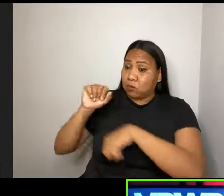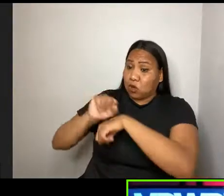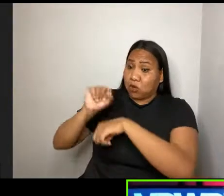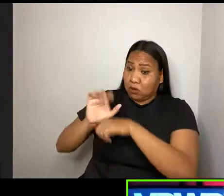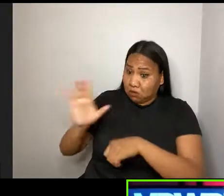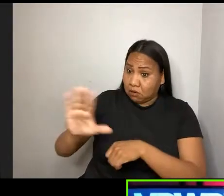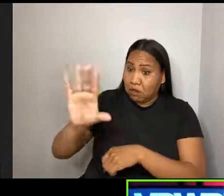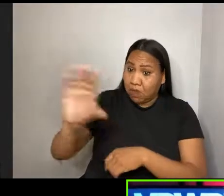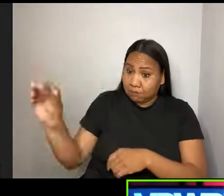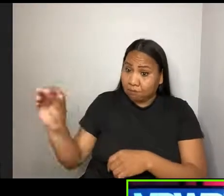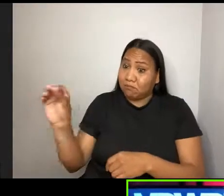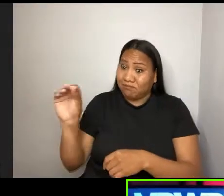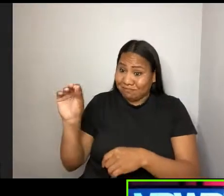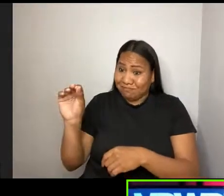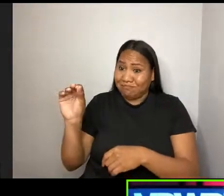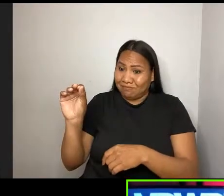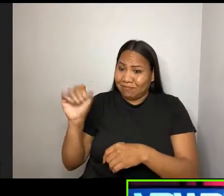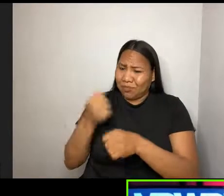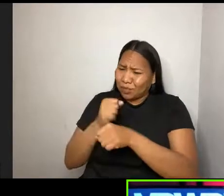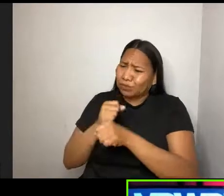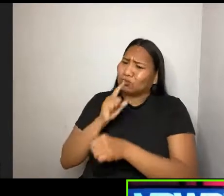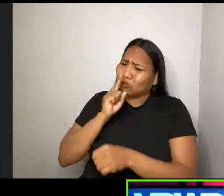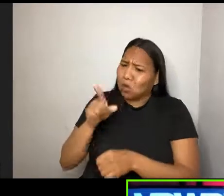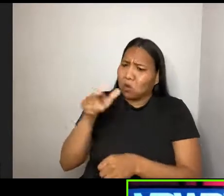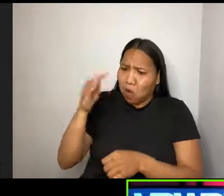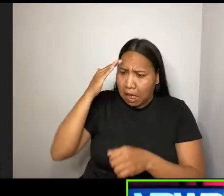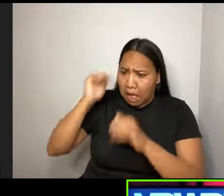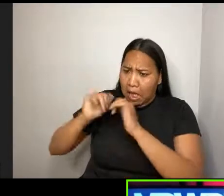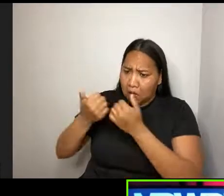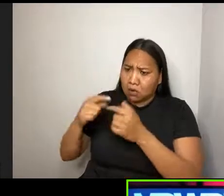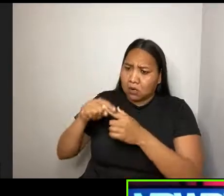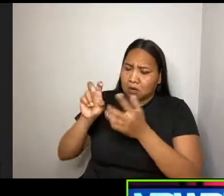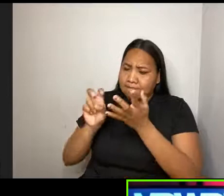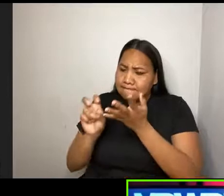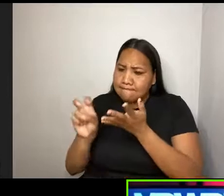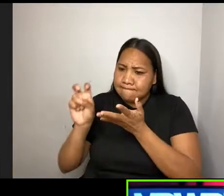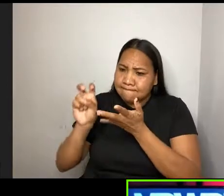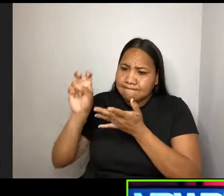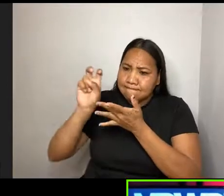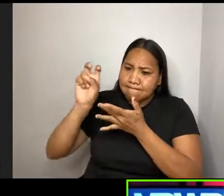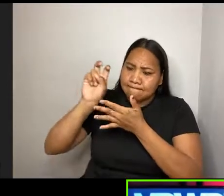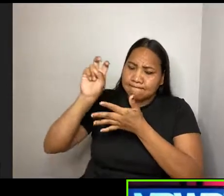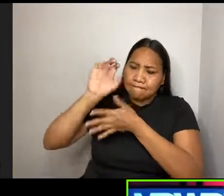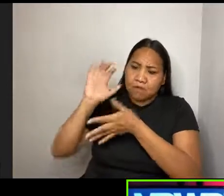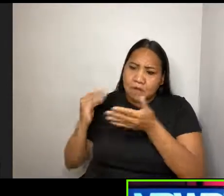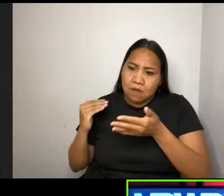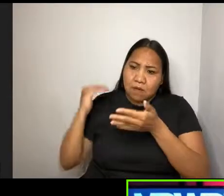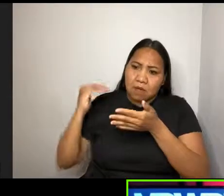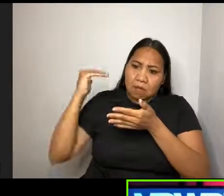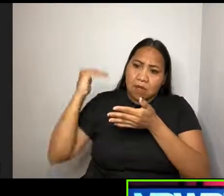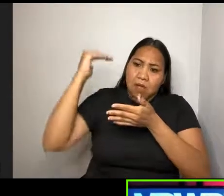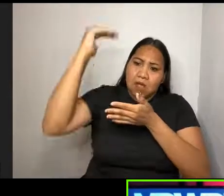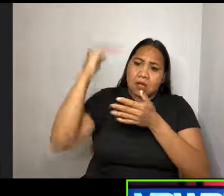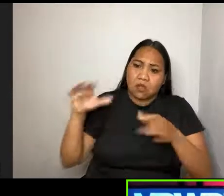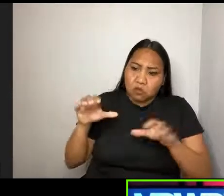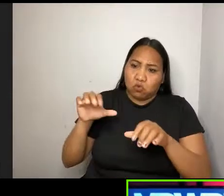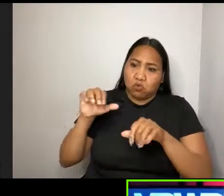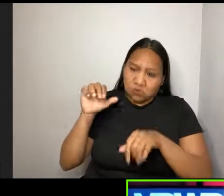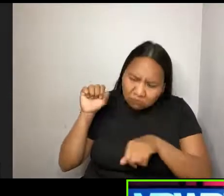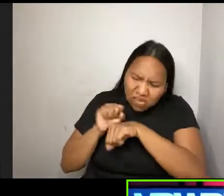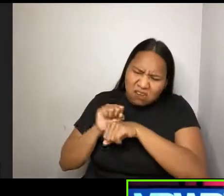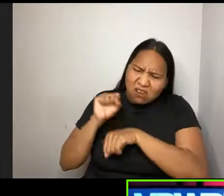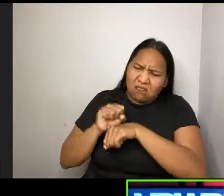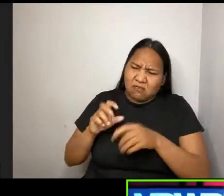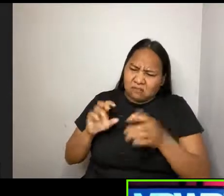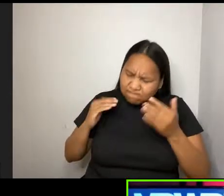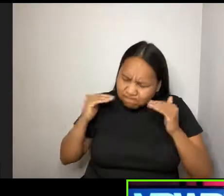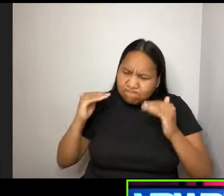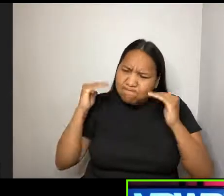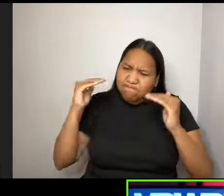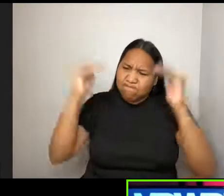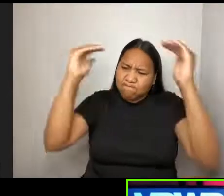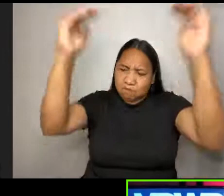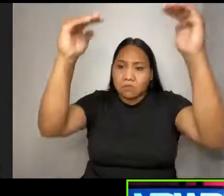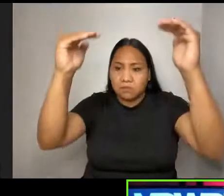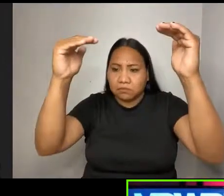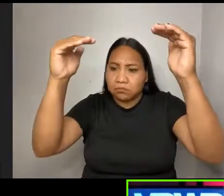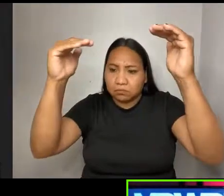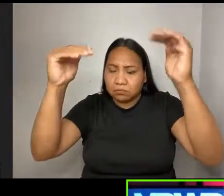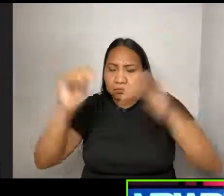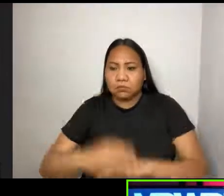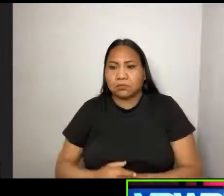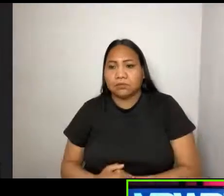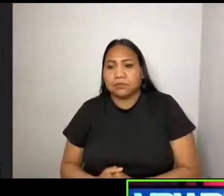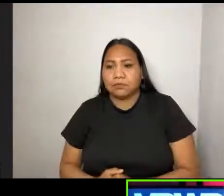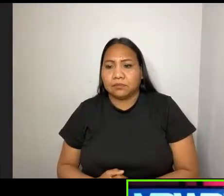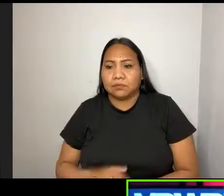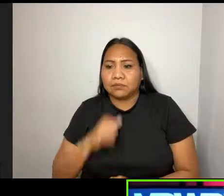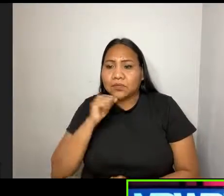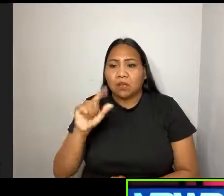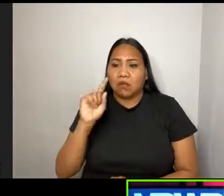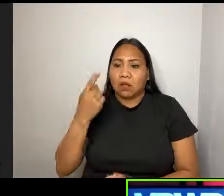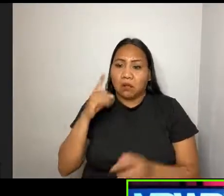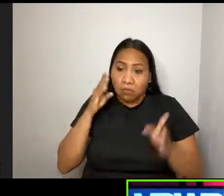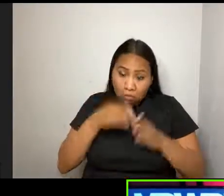know the path to move up the ranks and move them up the ranks. Clear the pathway. If somebody isn't